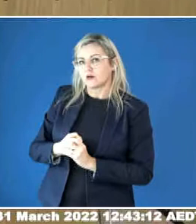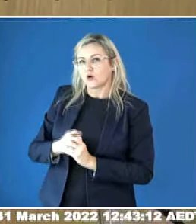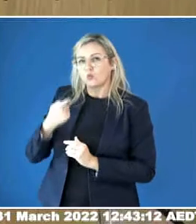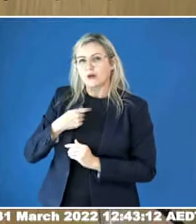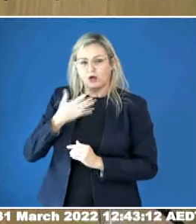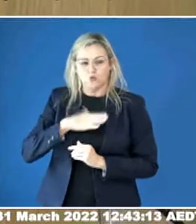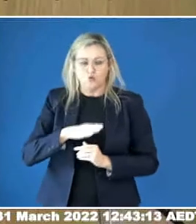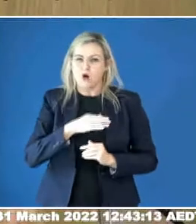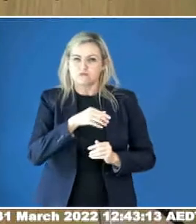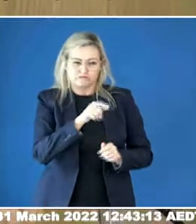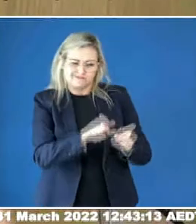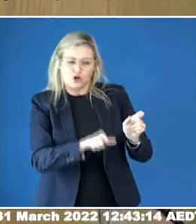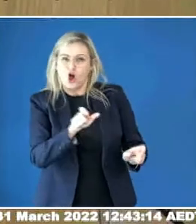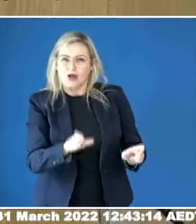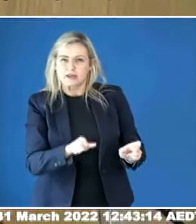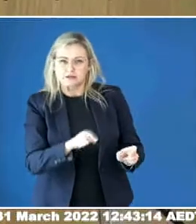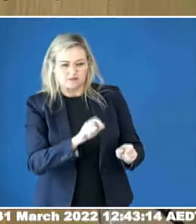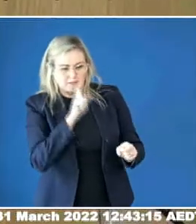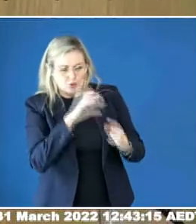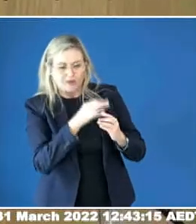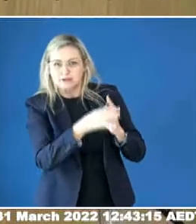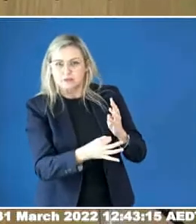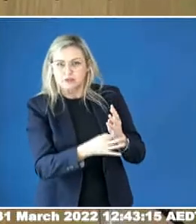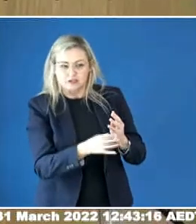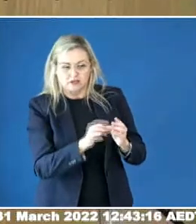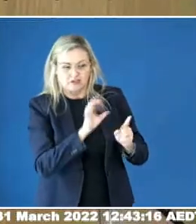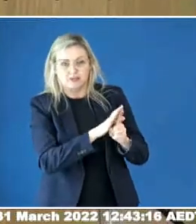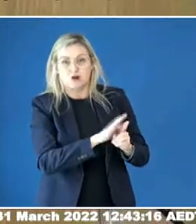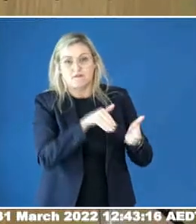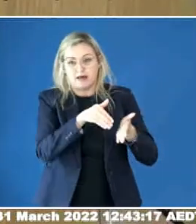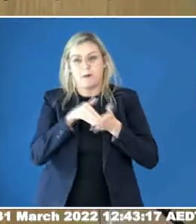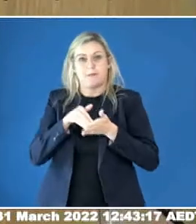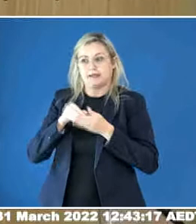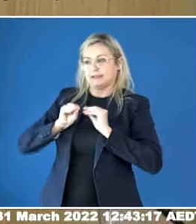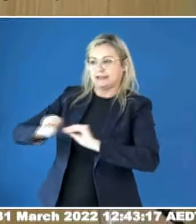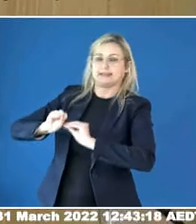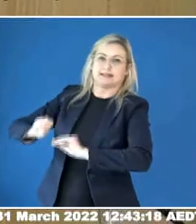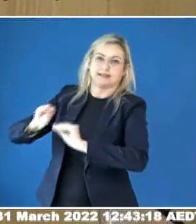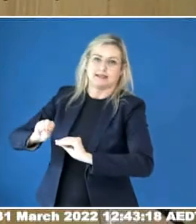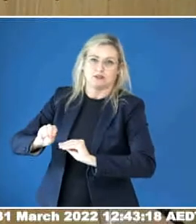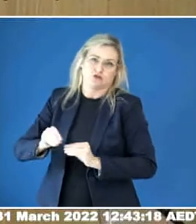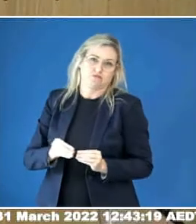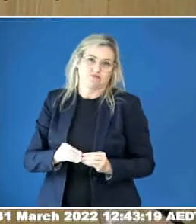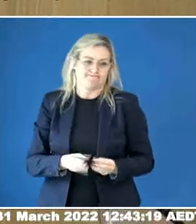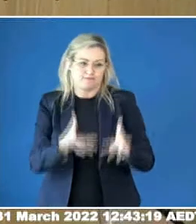participation in these teachings and learnings. Thank you.